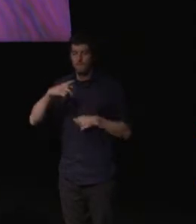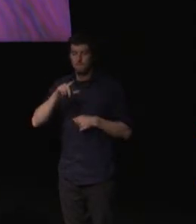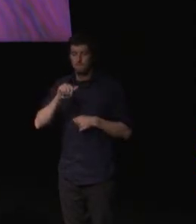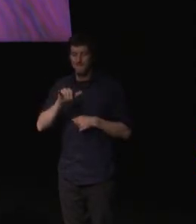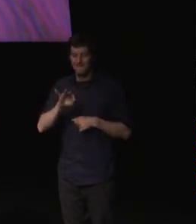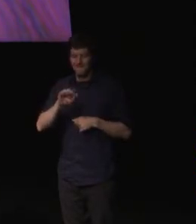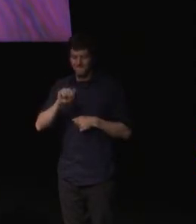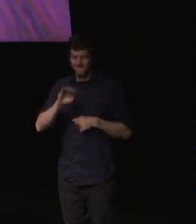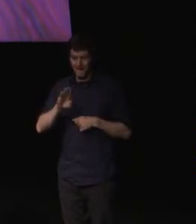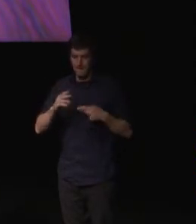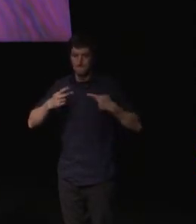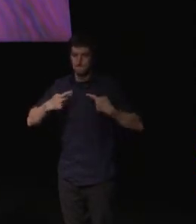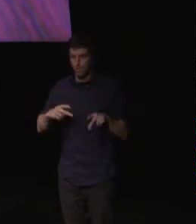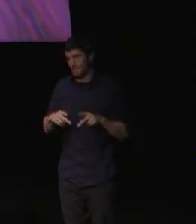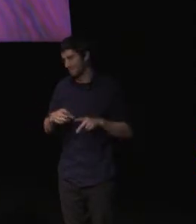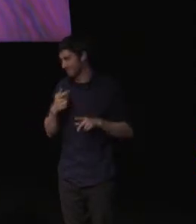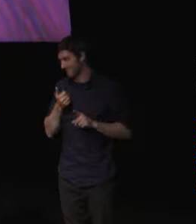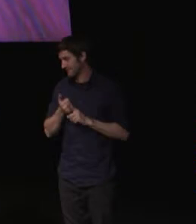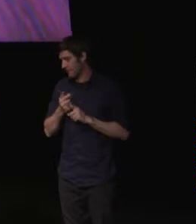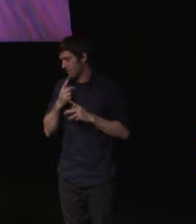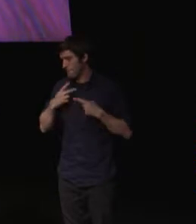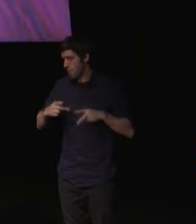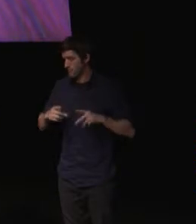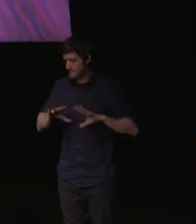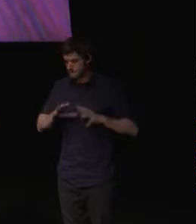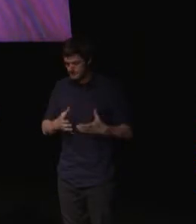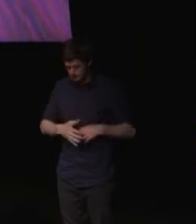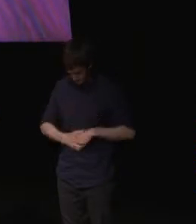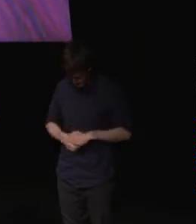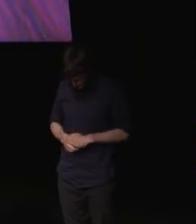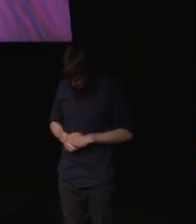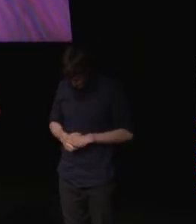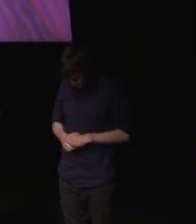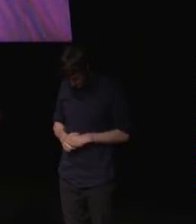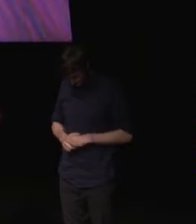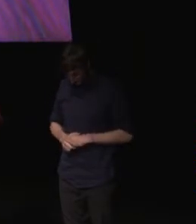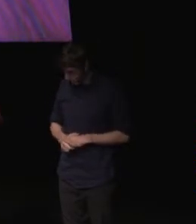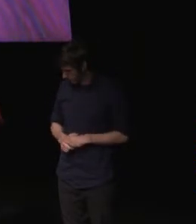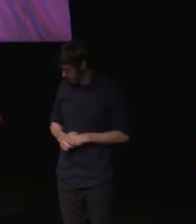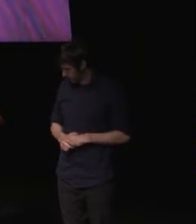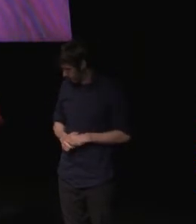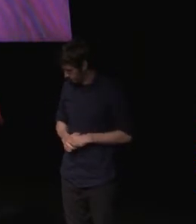And our thought process in the service engineering team